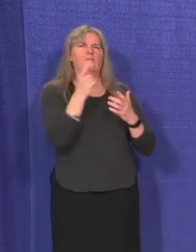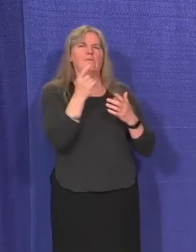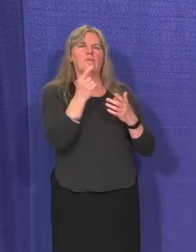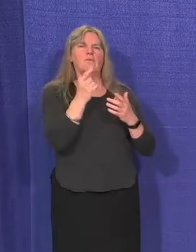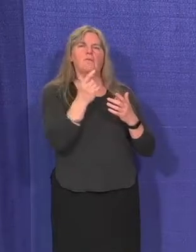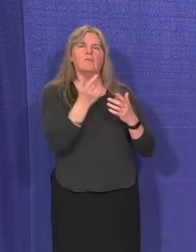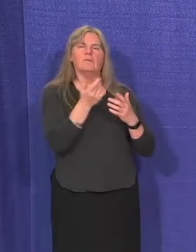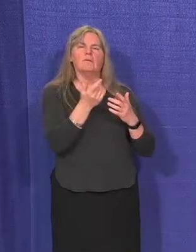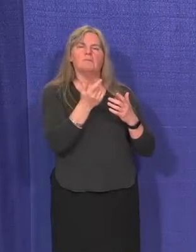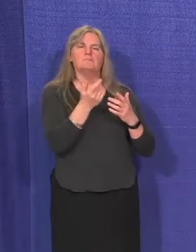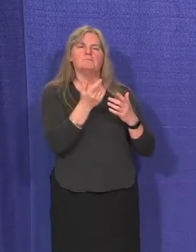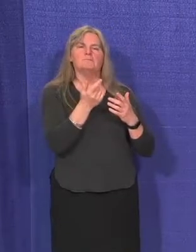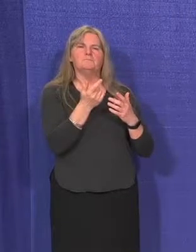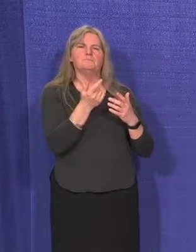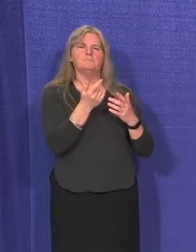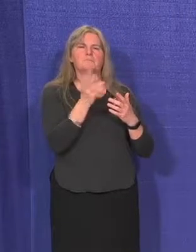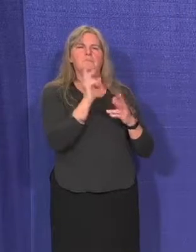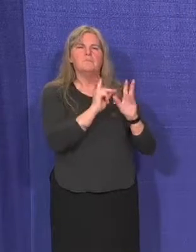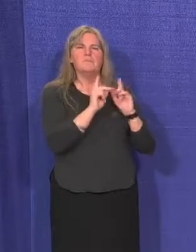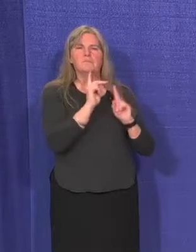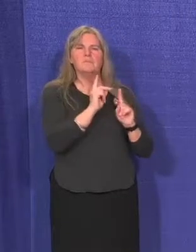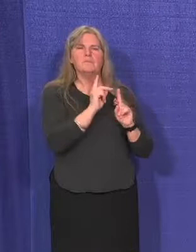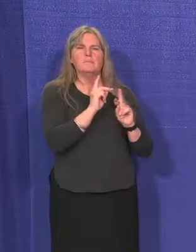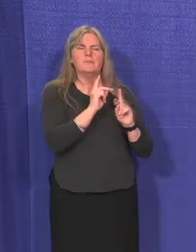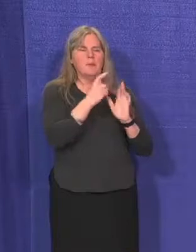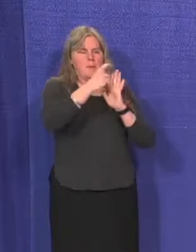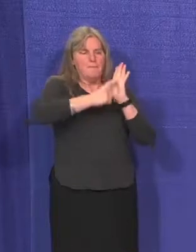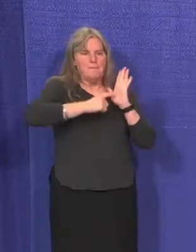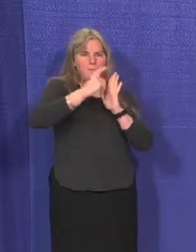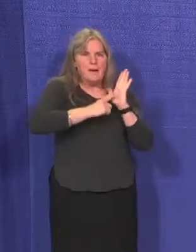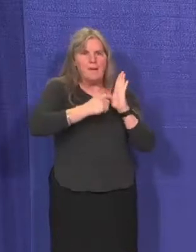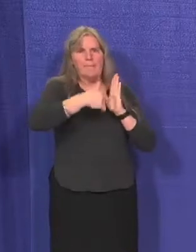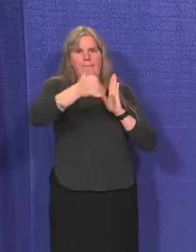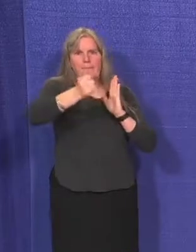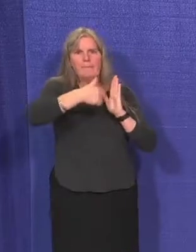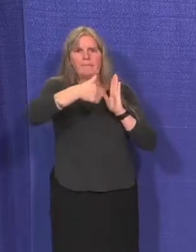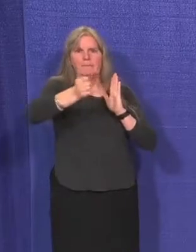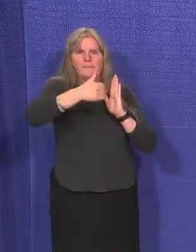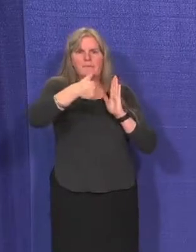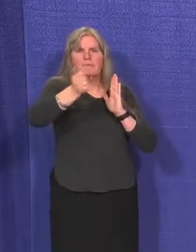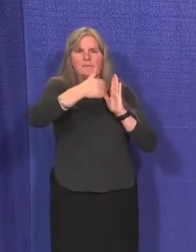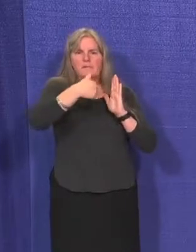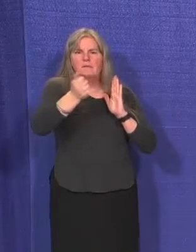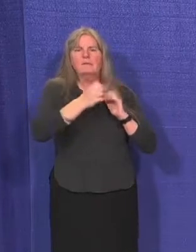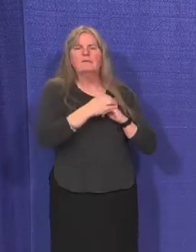rapid testing for regularly people going in and out of the